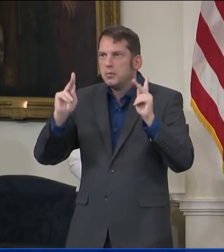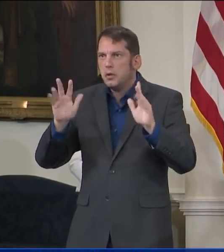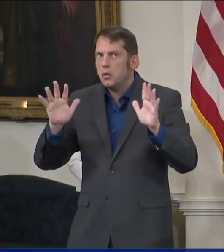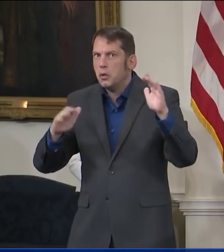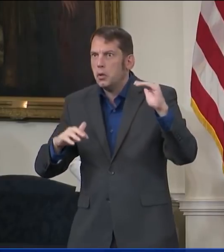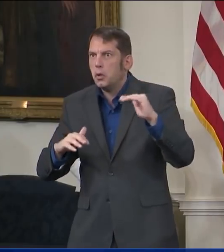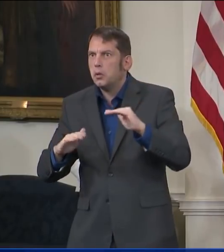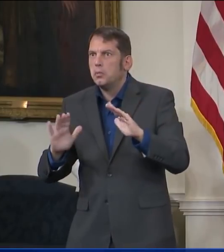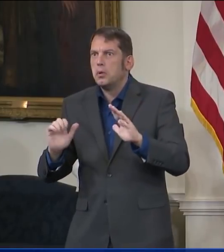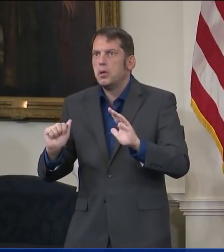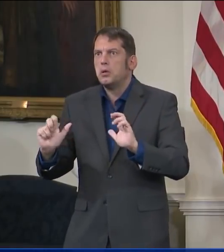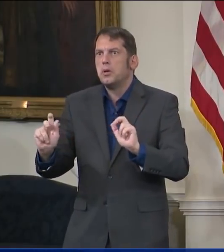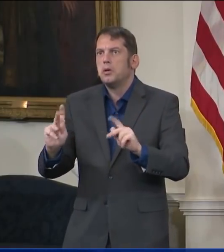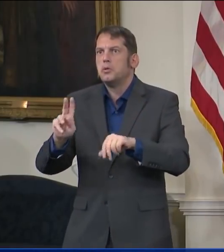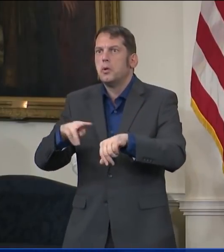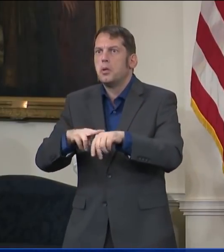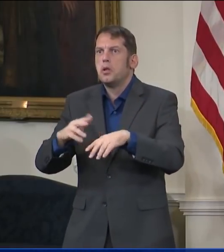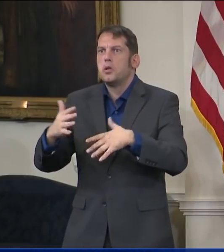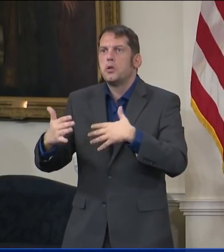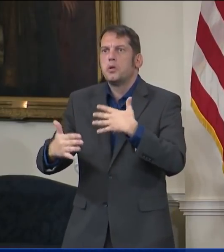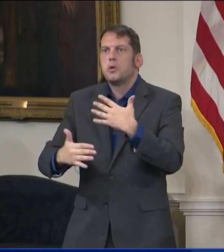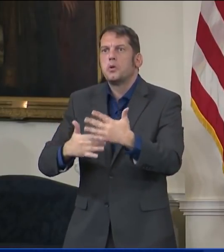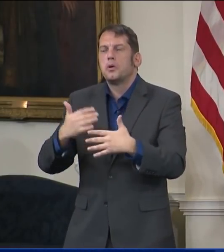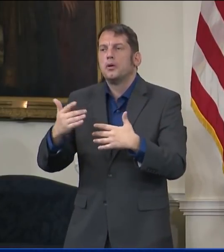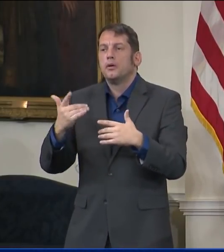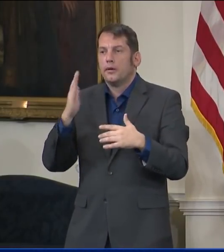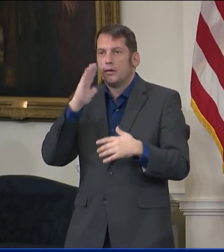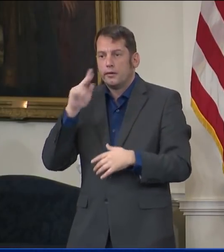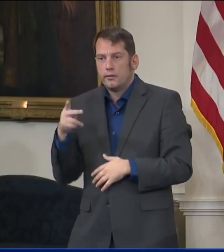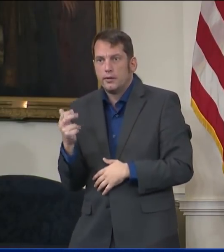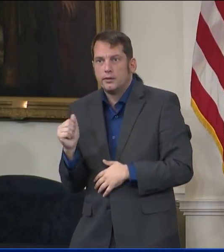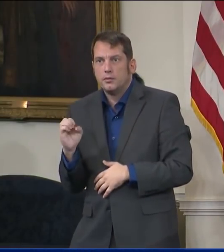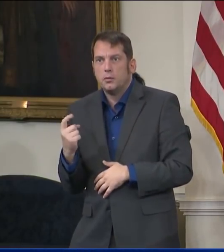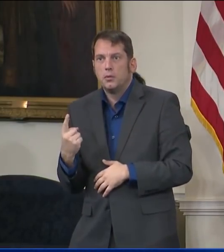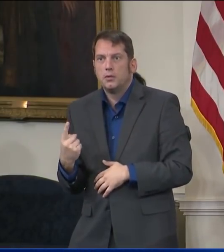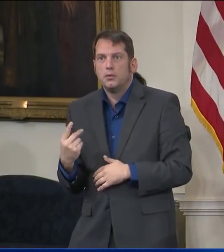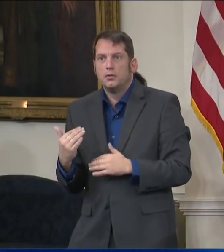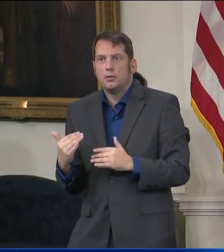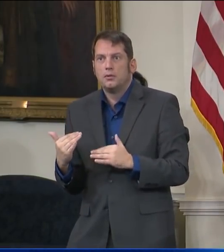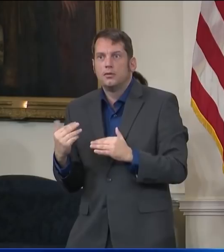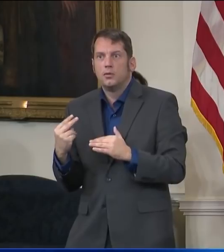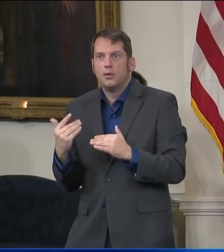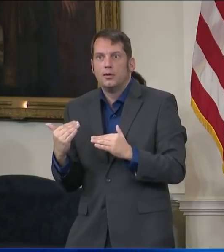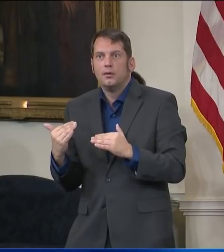BUT STILL IN PHASE ONE SOMETIME IN SOME PLACES FACE.